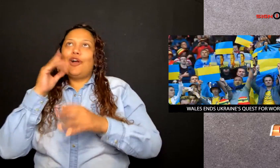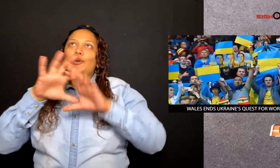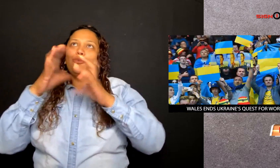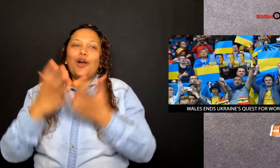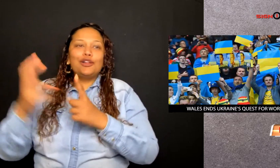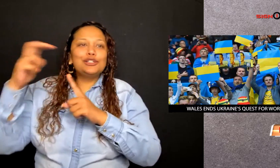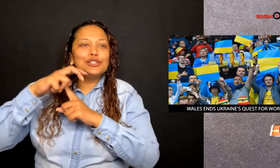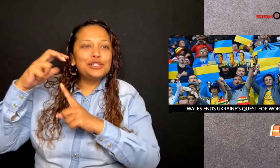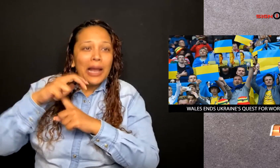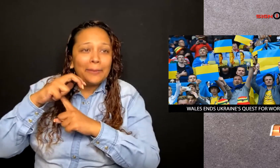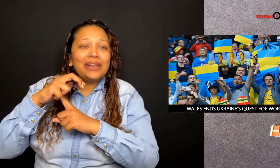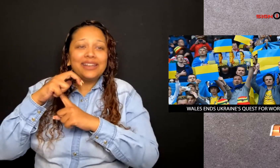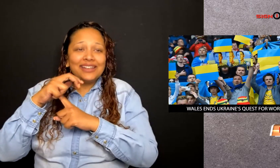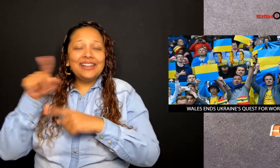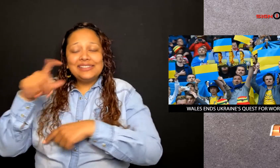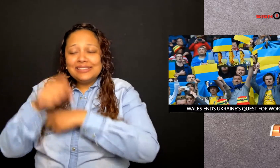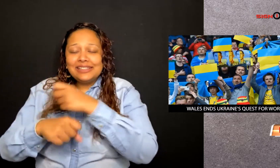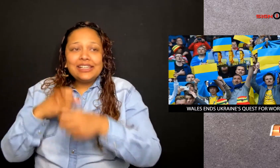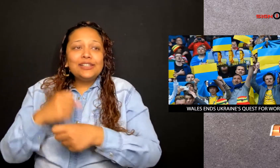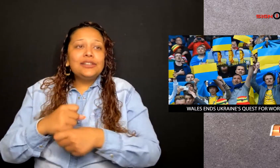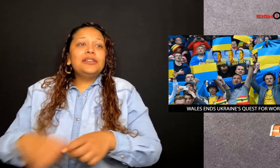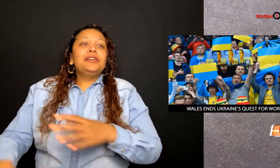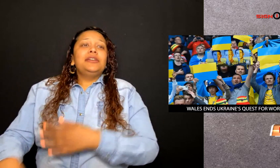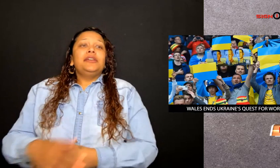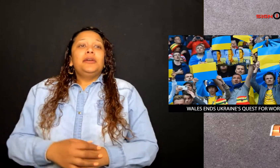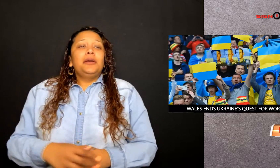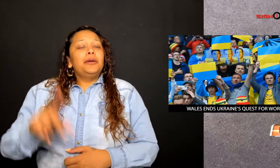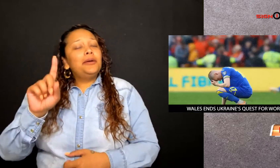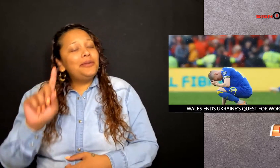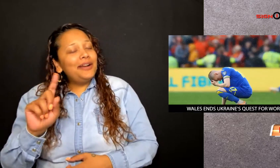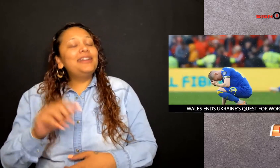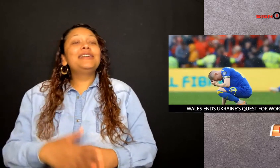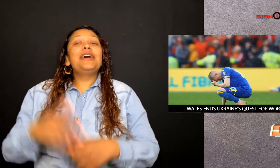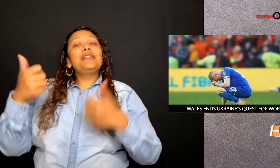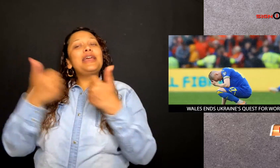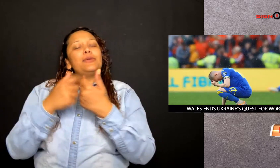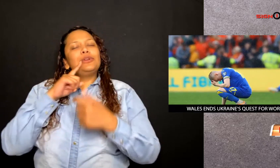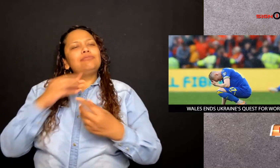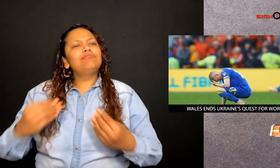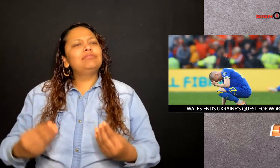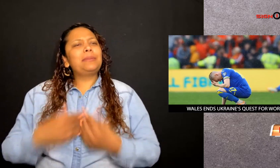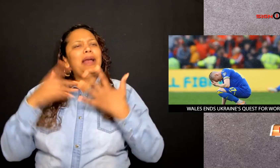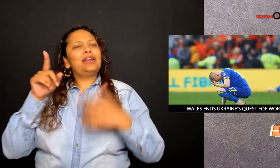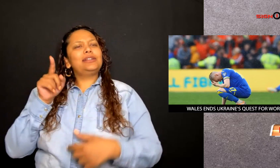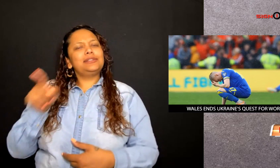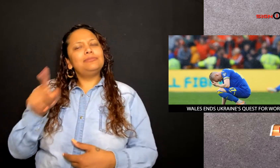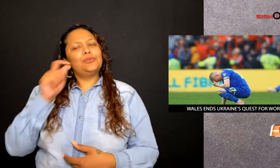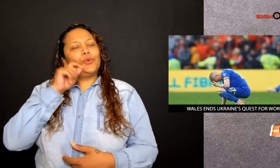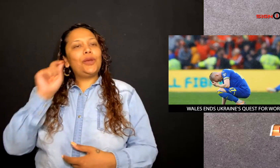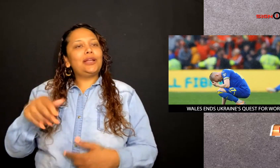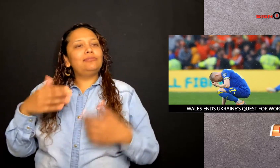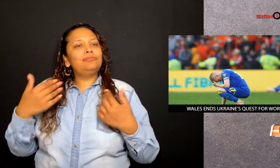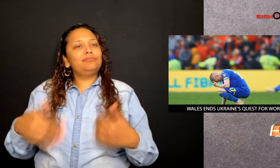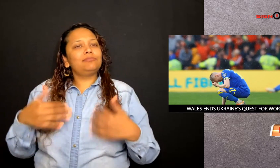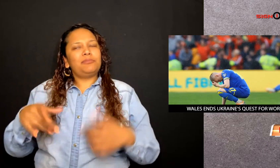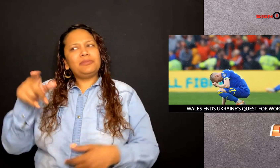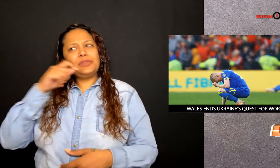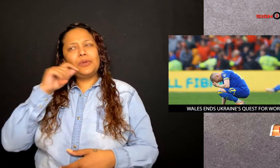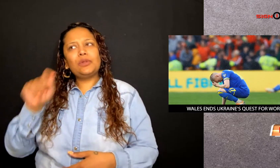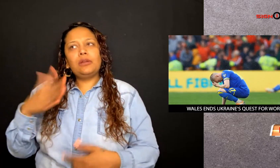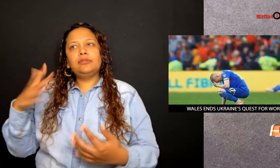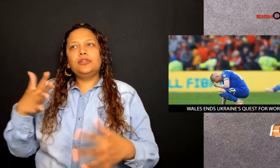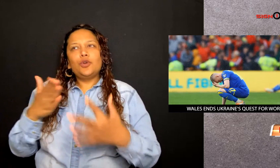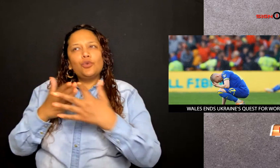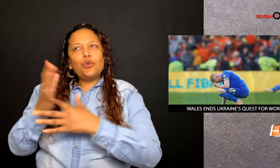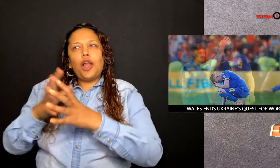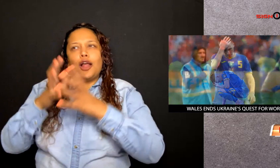match ending Ukraine's dream of playing in the World Cup championship this year the game